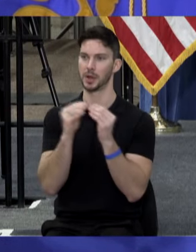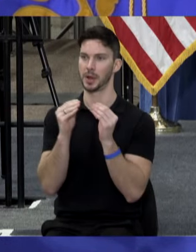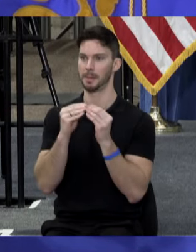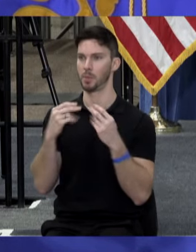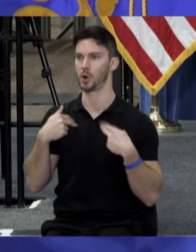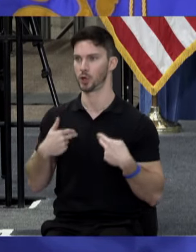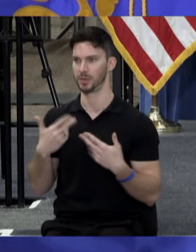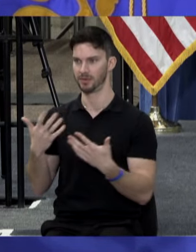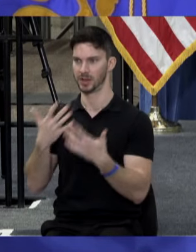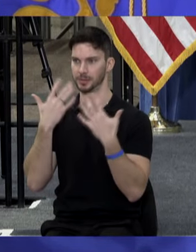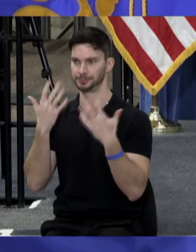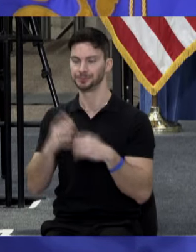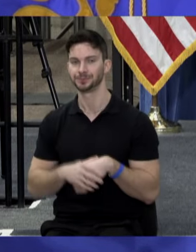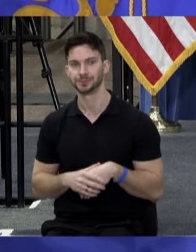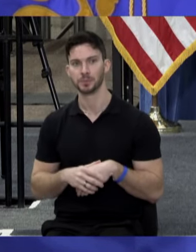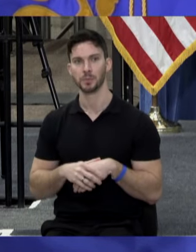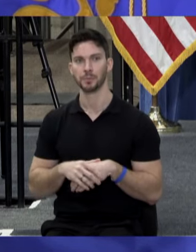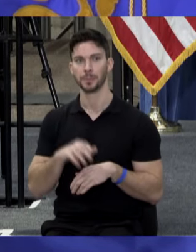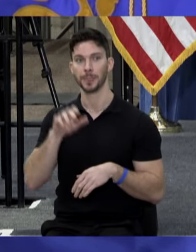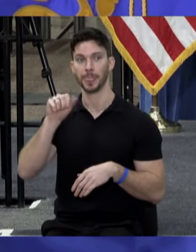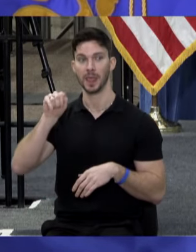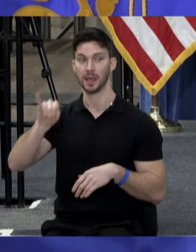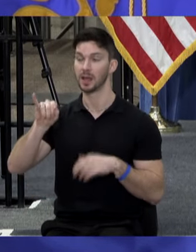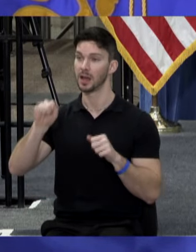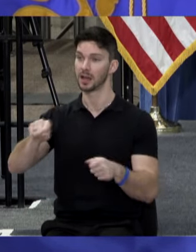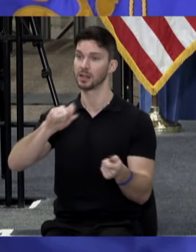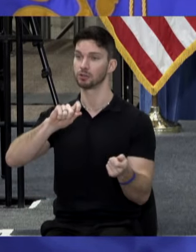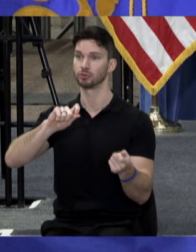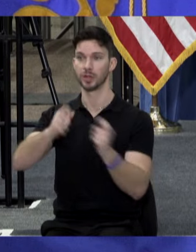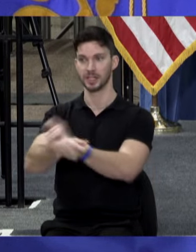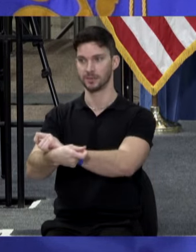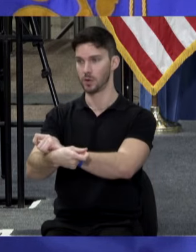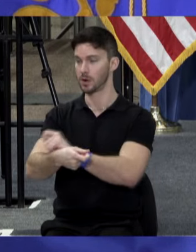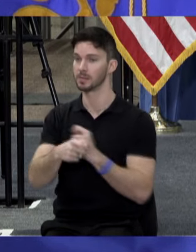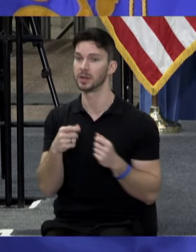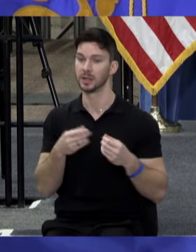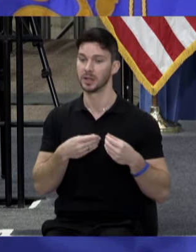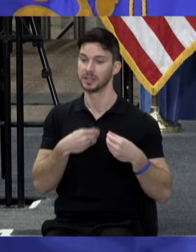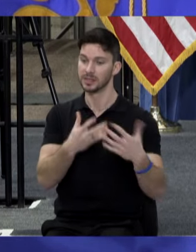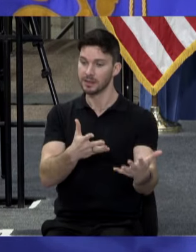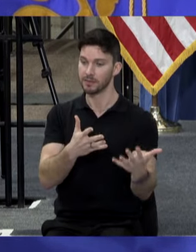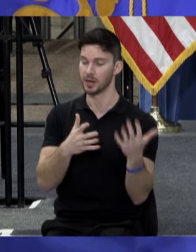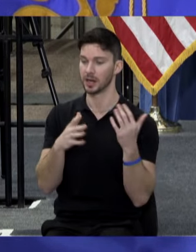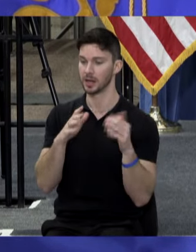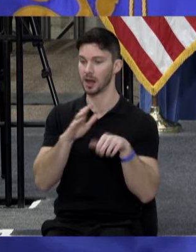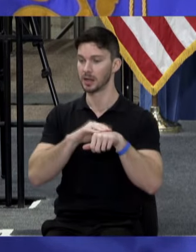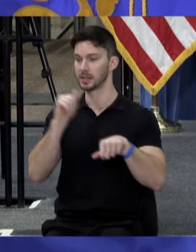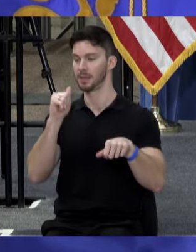AI can transform caregiving by delivering on-demand support, predicting health risks